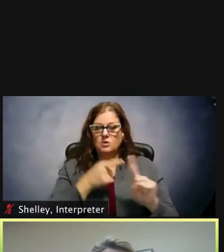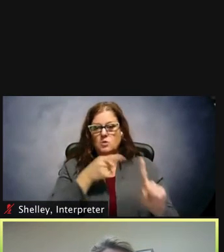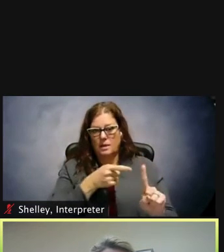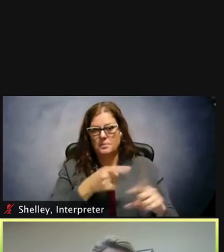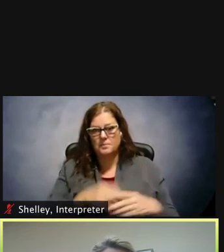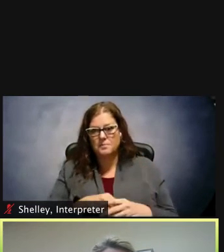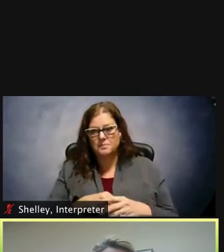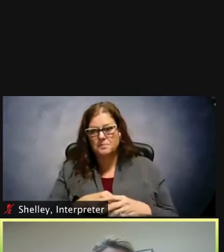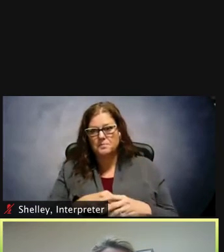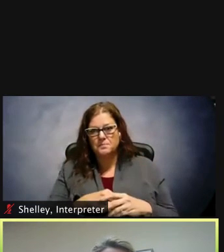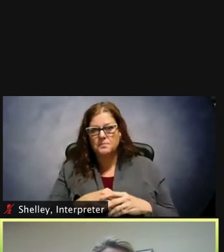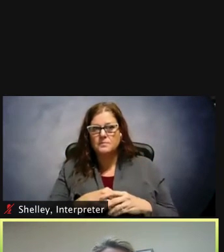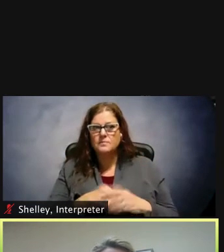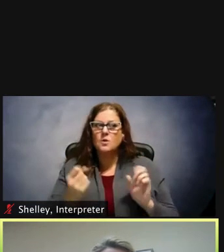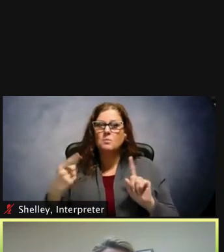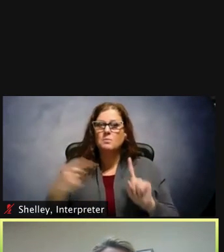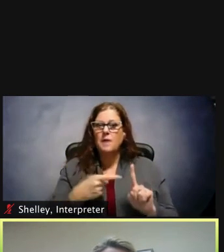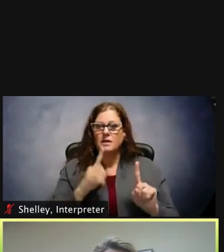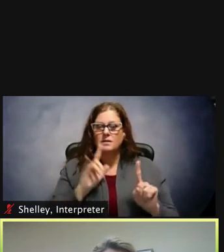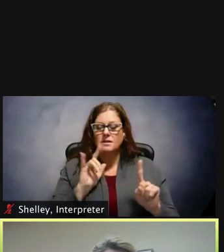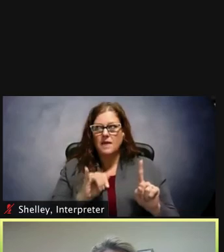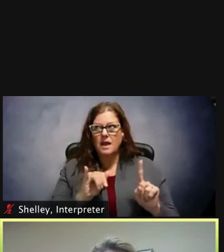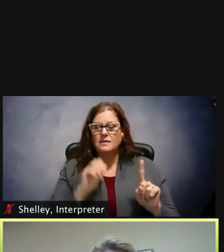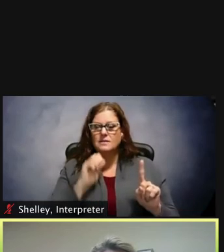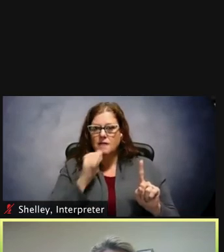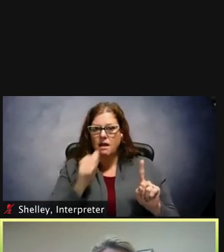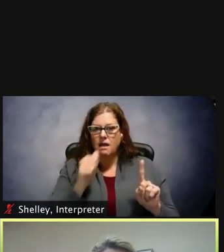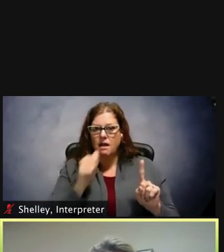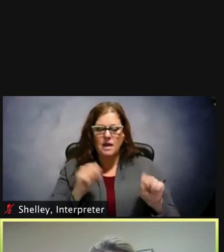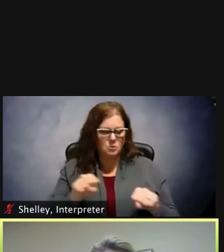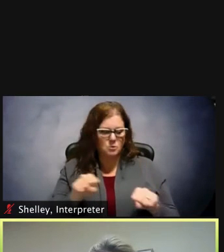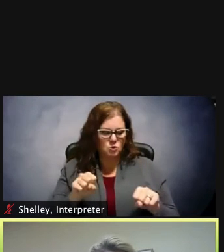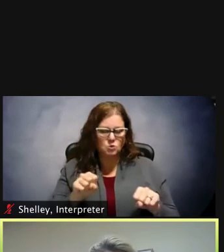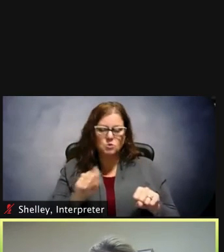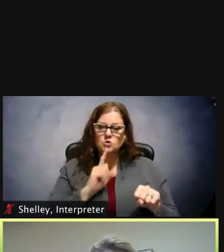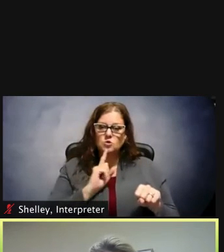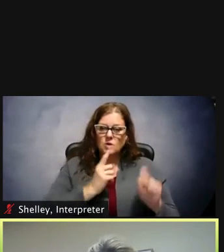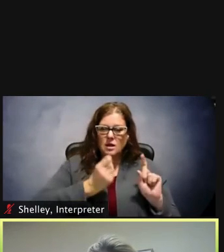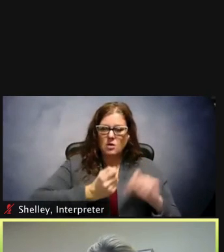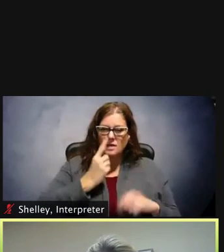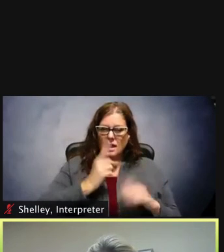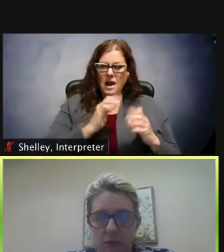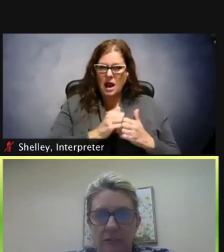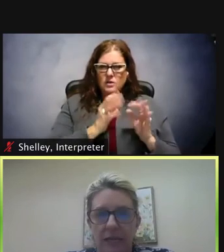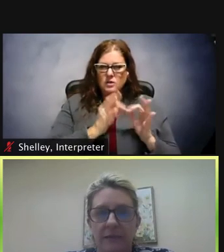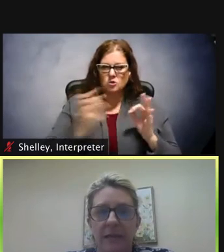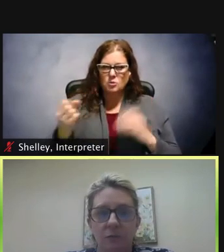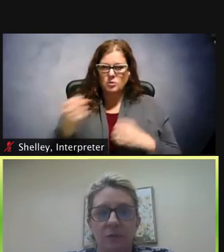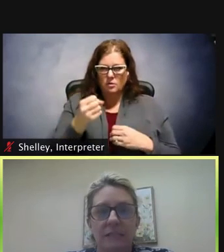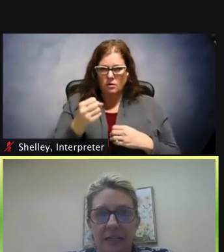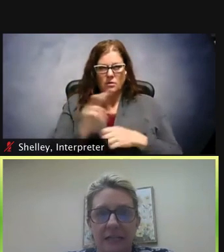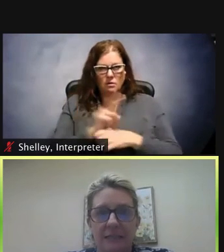back to that, not being able to truly understand how the interpreter works. And that really does